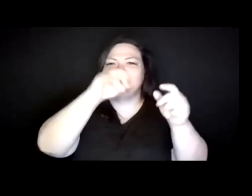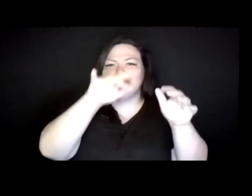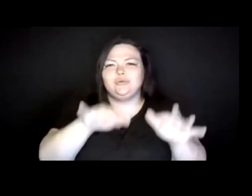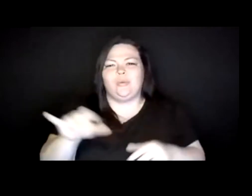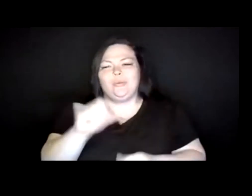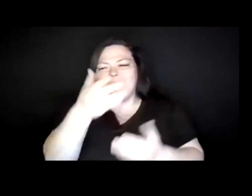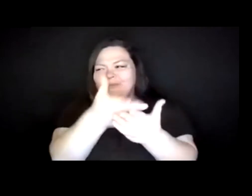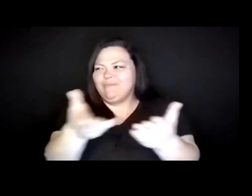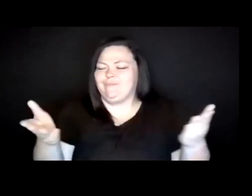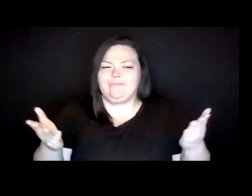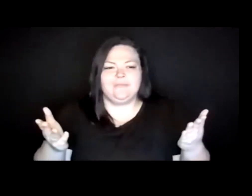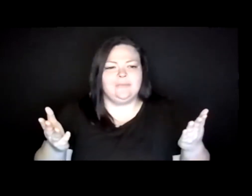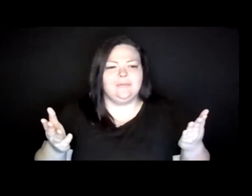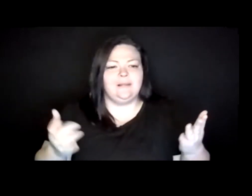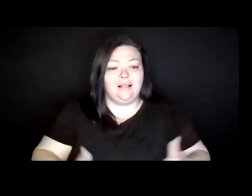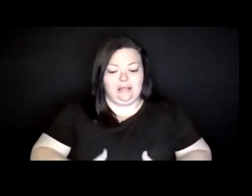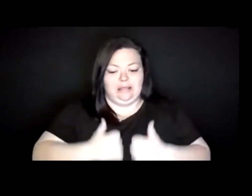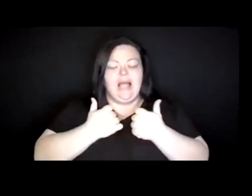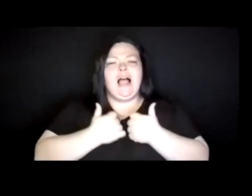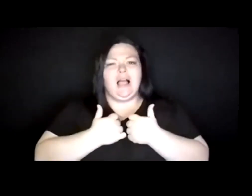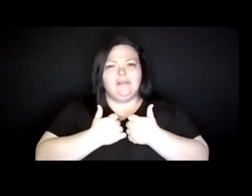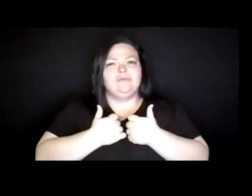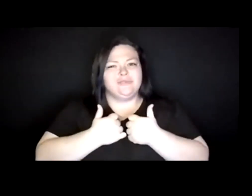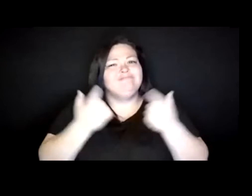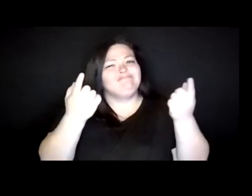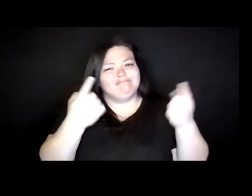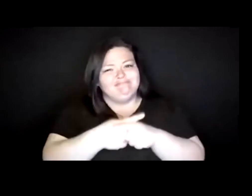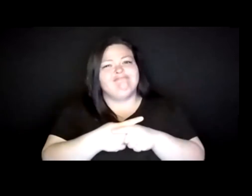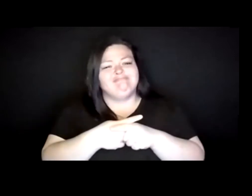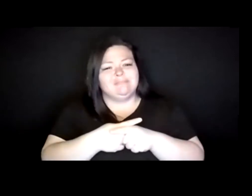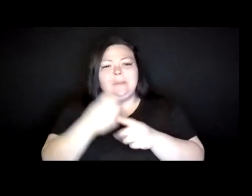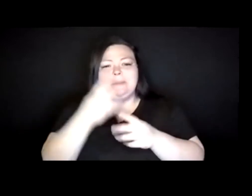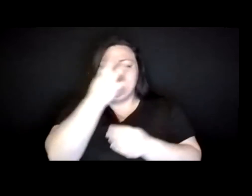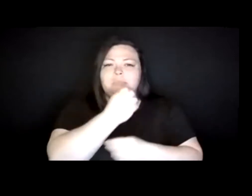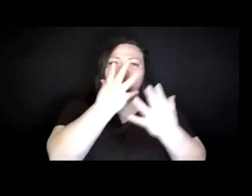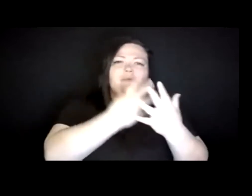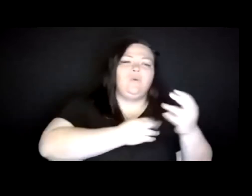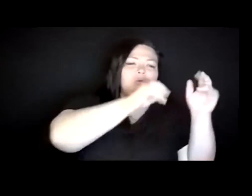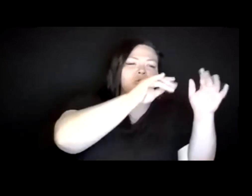Life is a conundrum, as beautiful as the falling snow,/